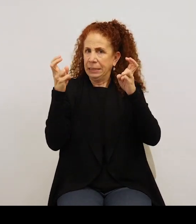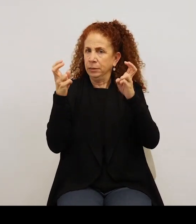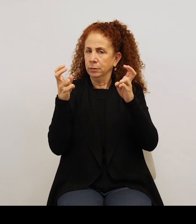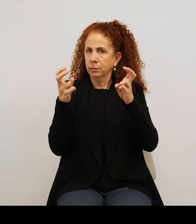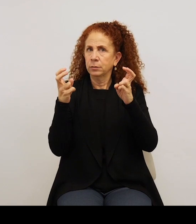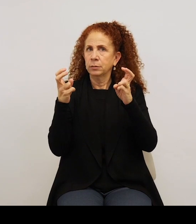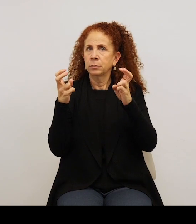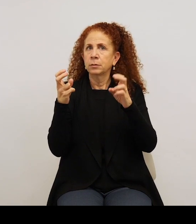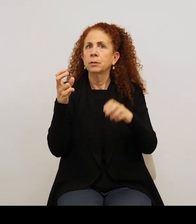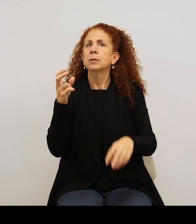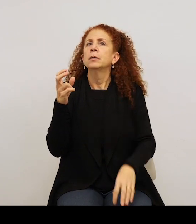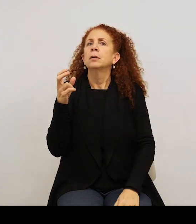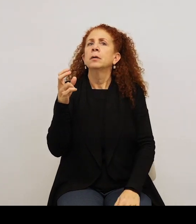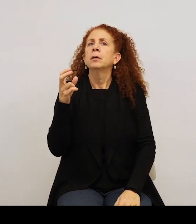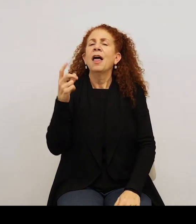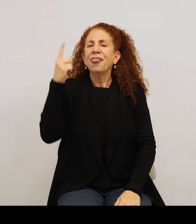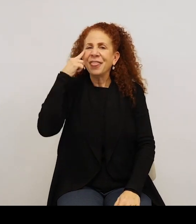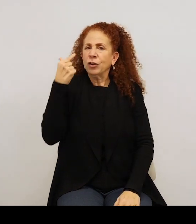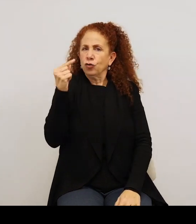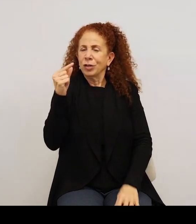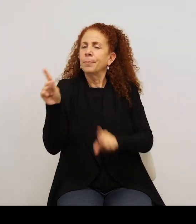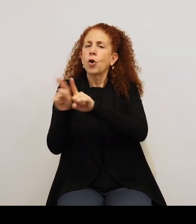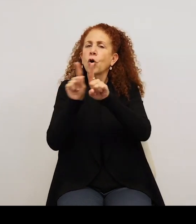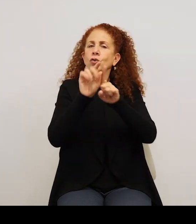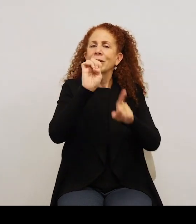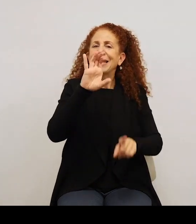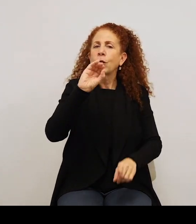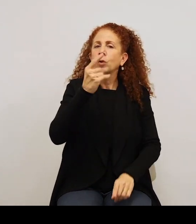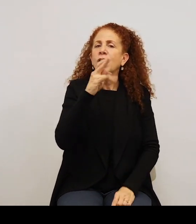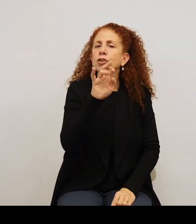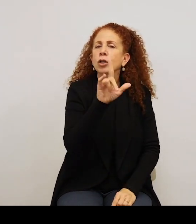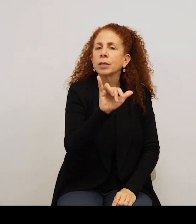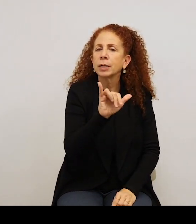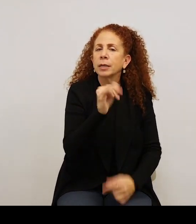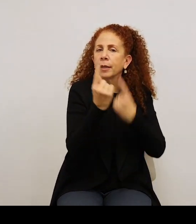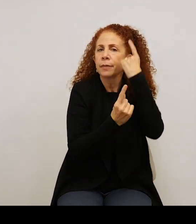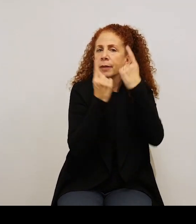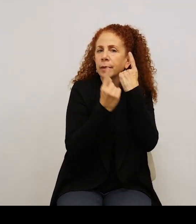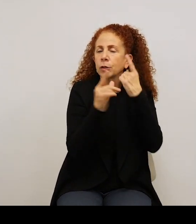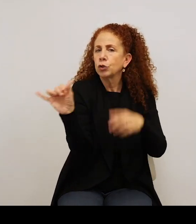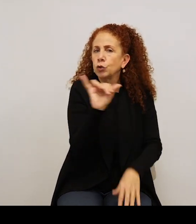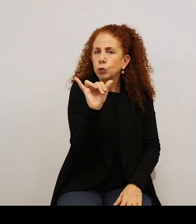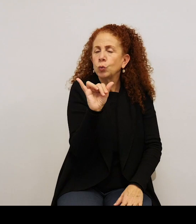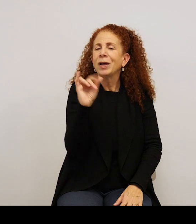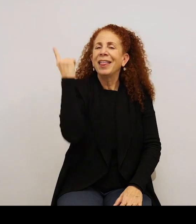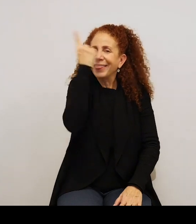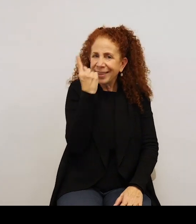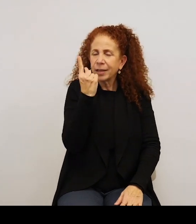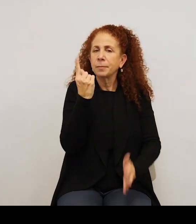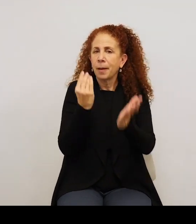not just to think green, but to think ecologically, to think about plants and animals.